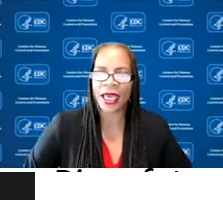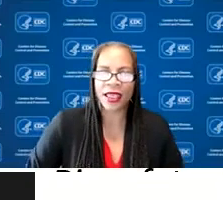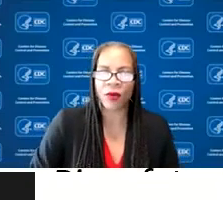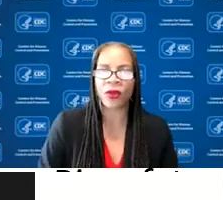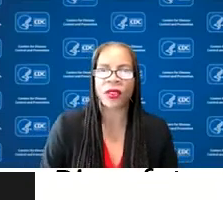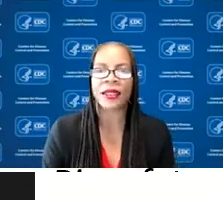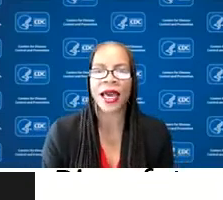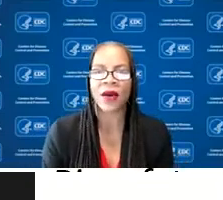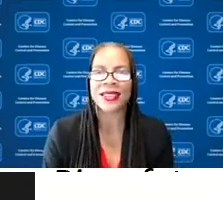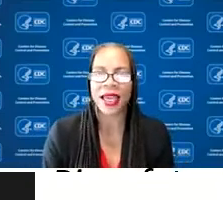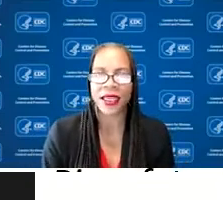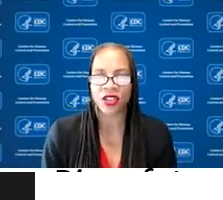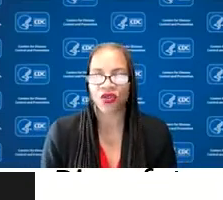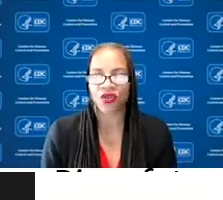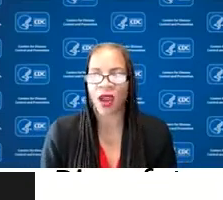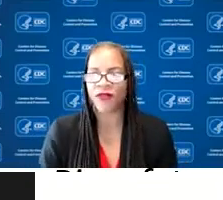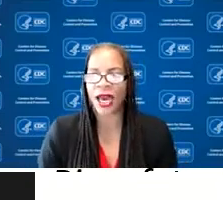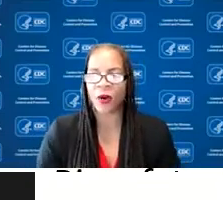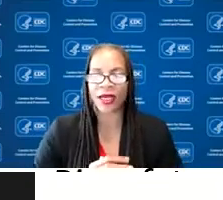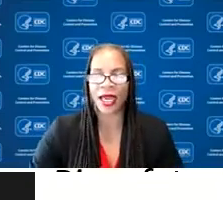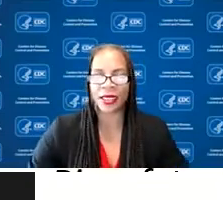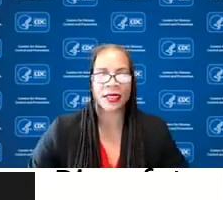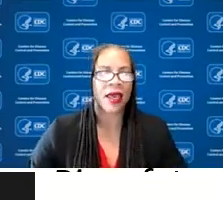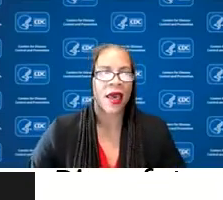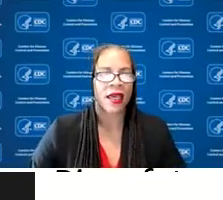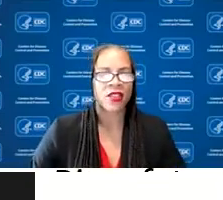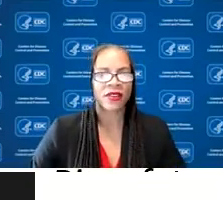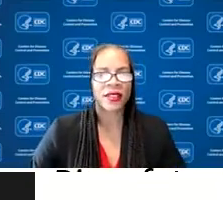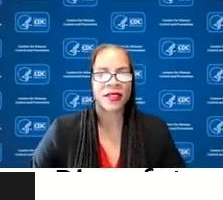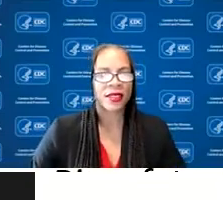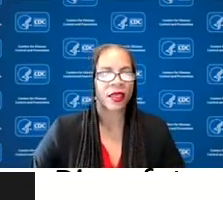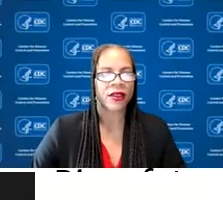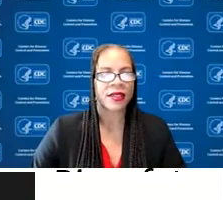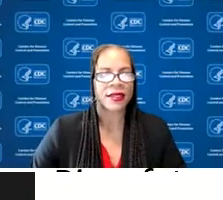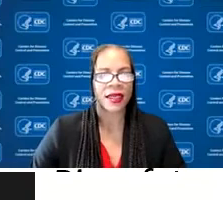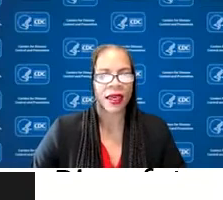that we were allowing science to drive our guidance. So I’ve listed here in this slide